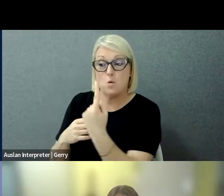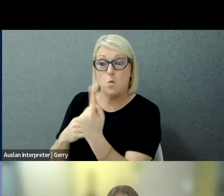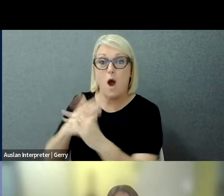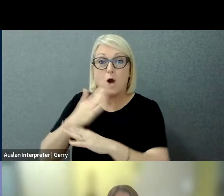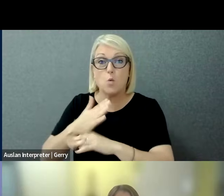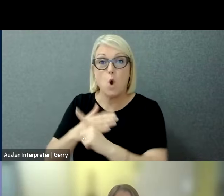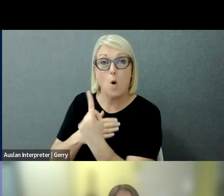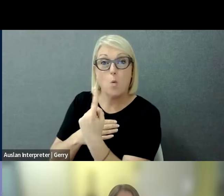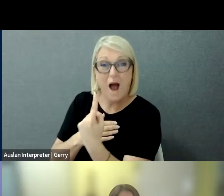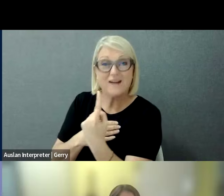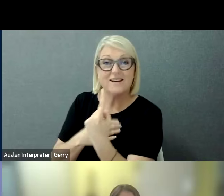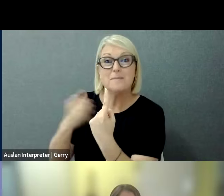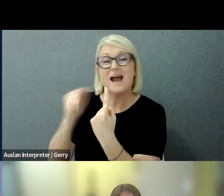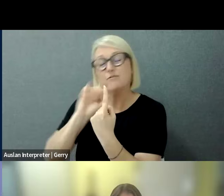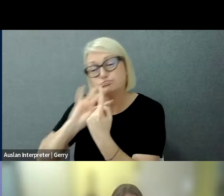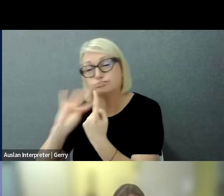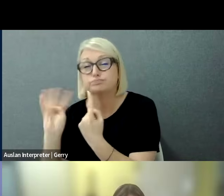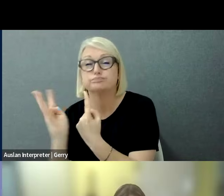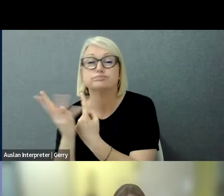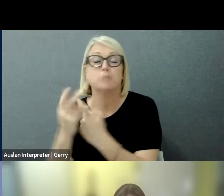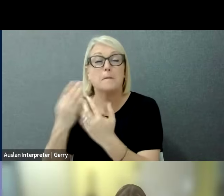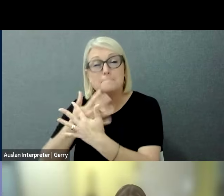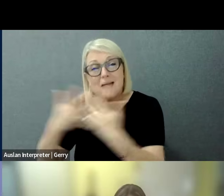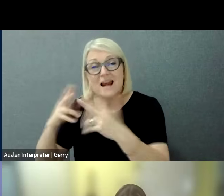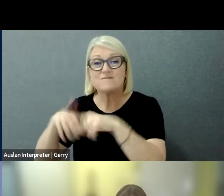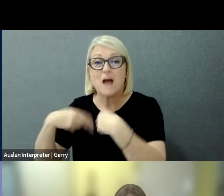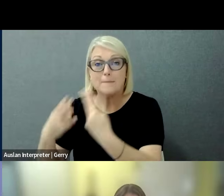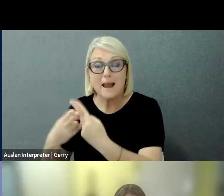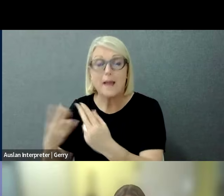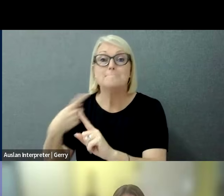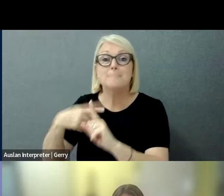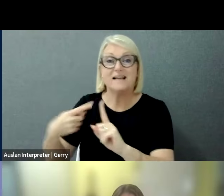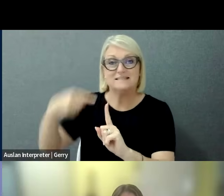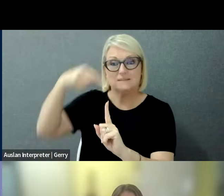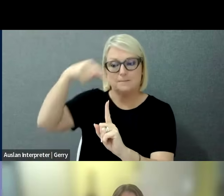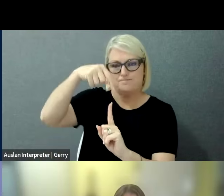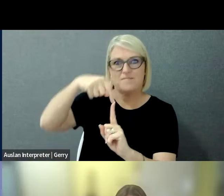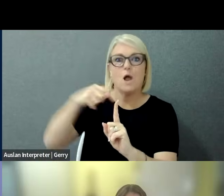in particular, they're often the - you know, the mother, the father, the doctor, the pharmacist,